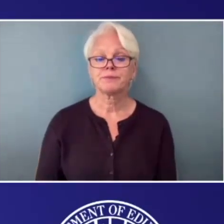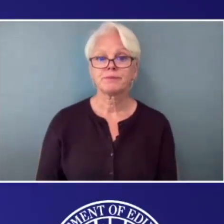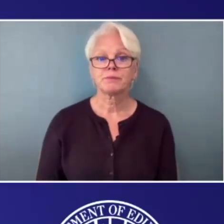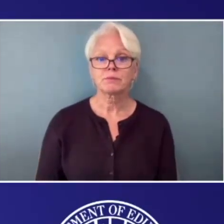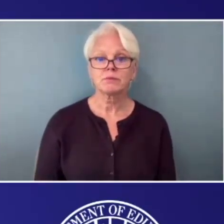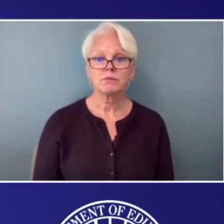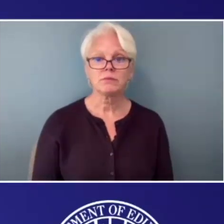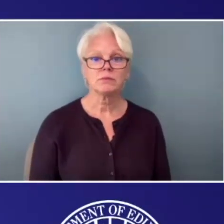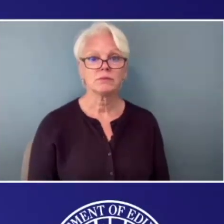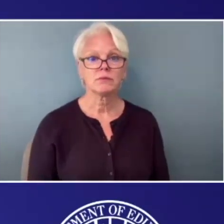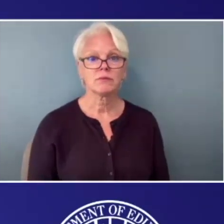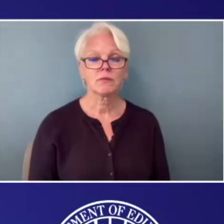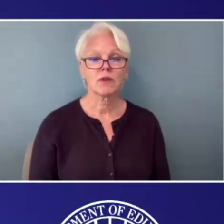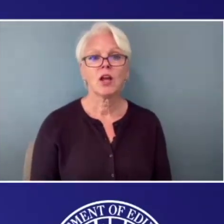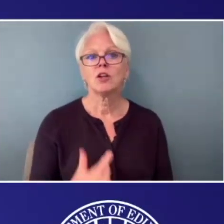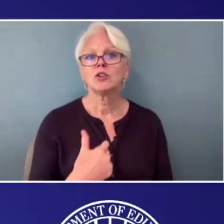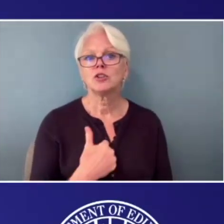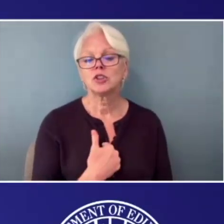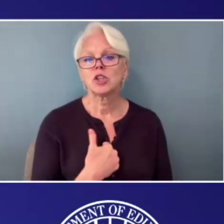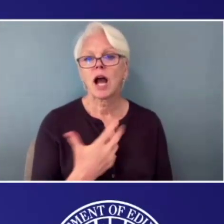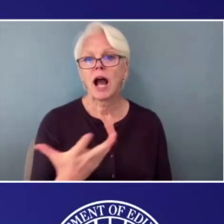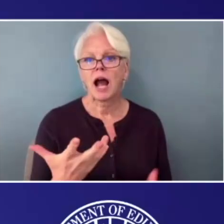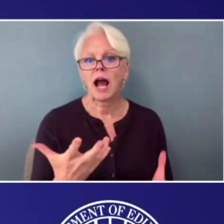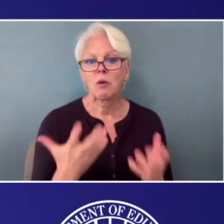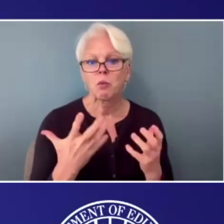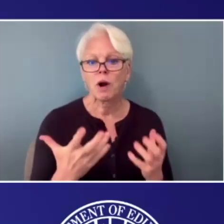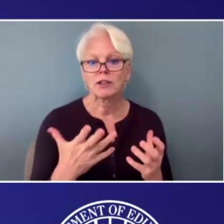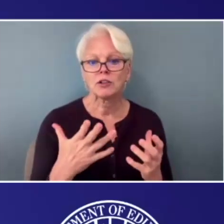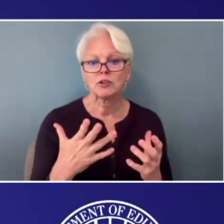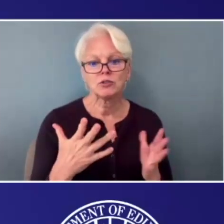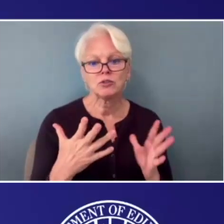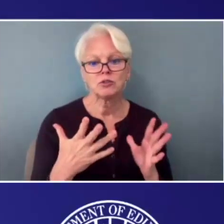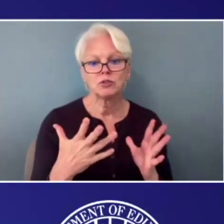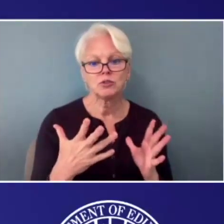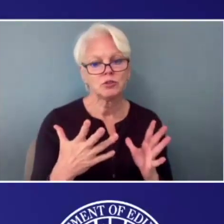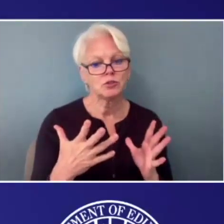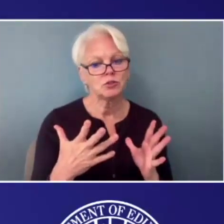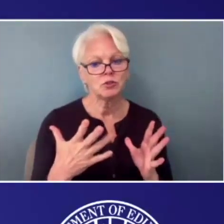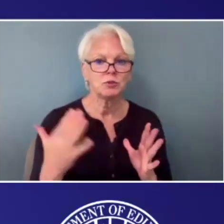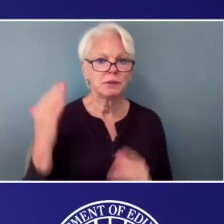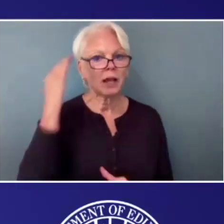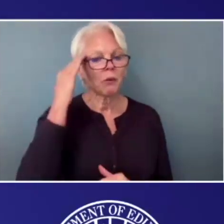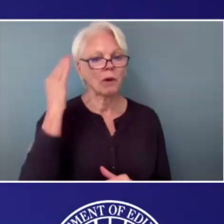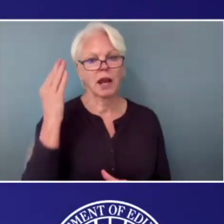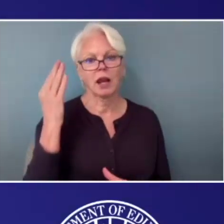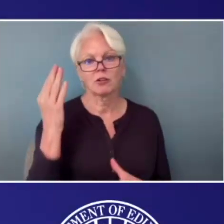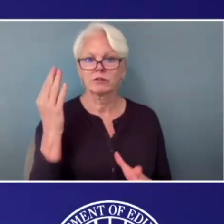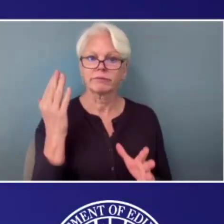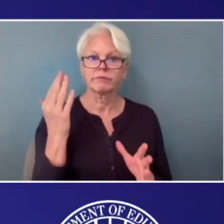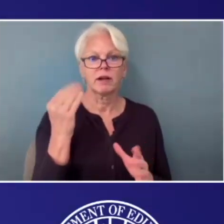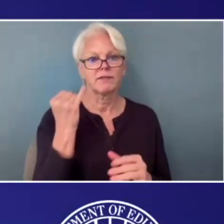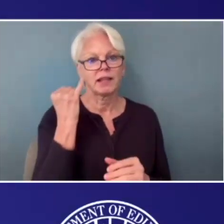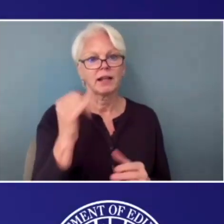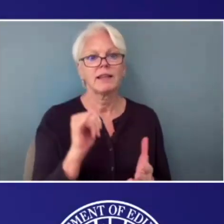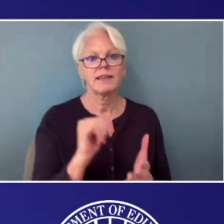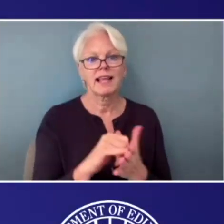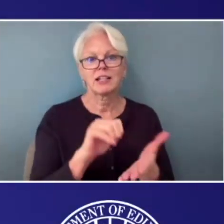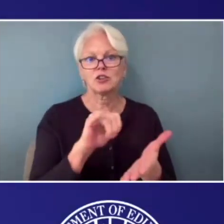So I wanted to be cognizant of the idea of schools fraudulently or gaming the system